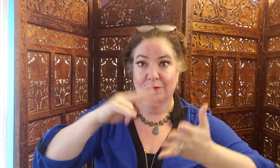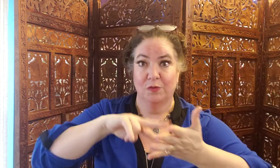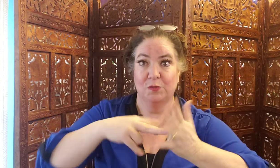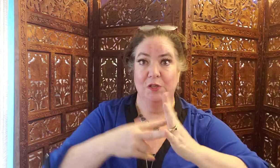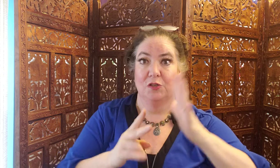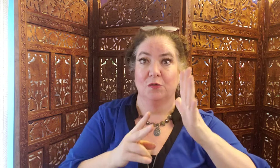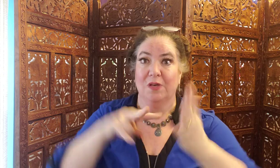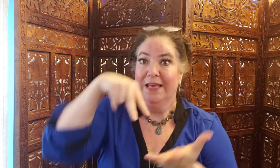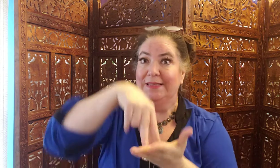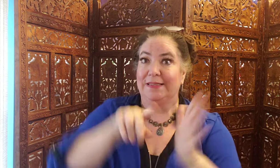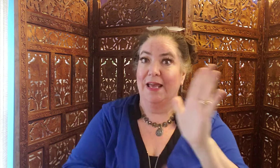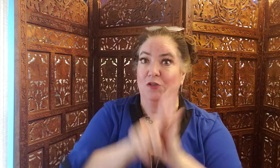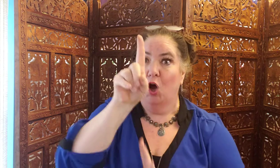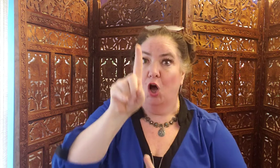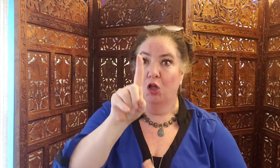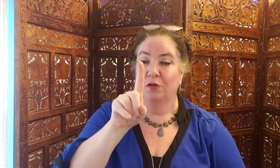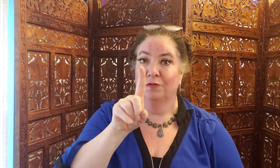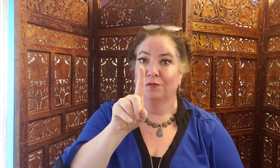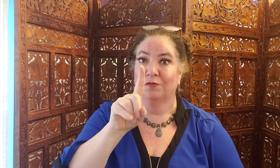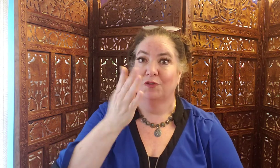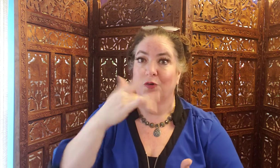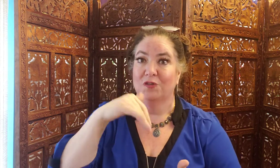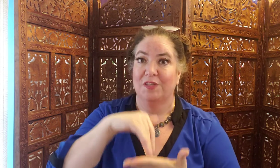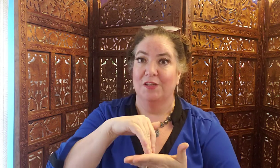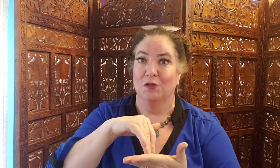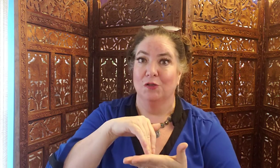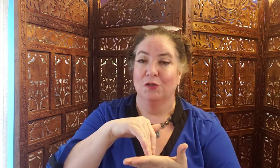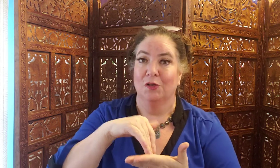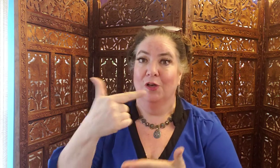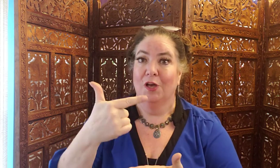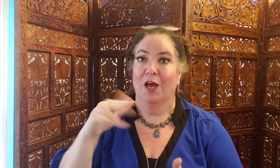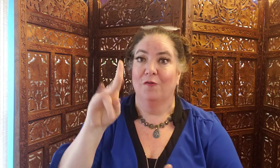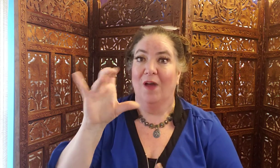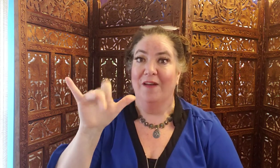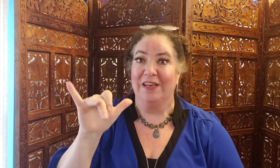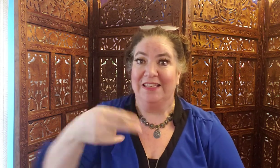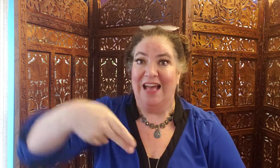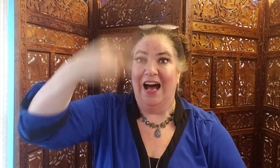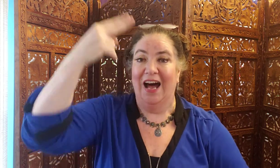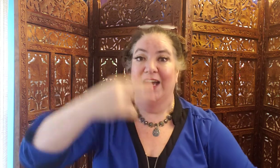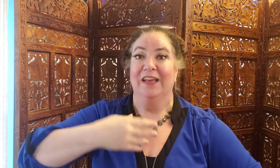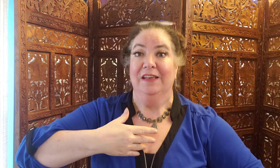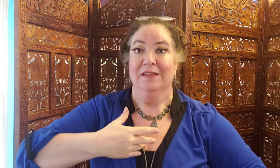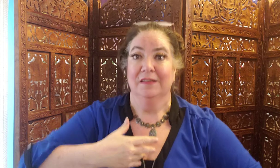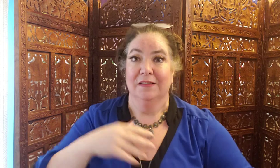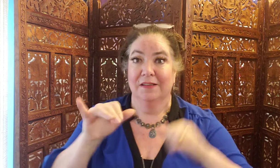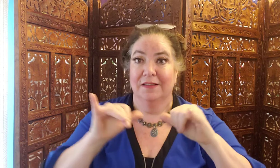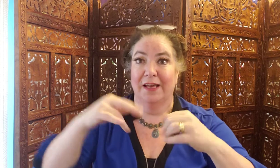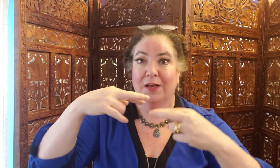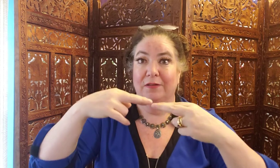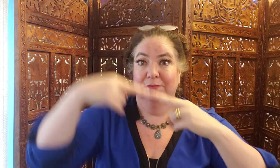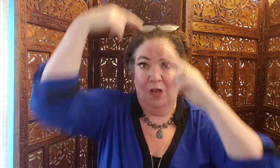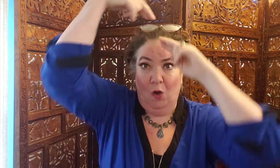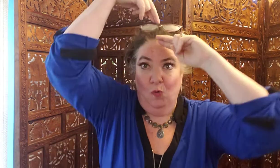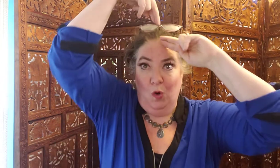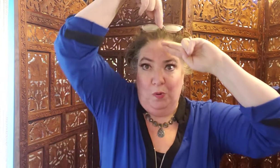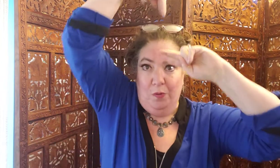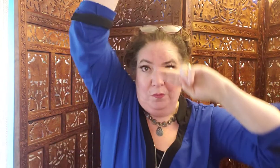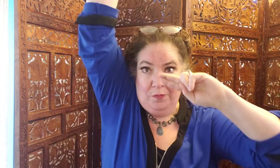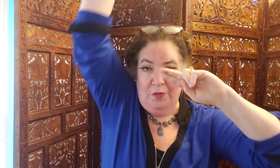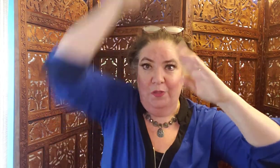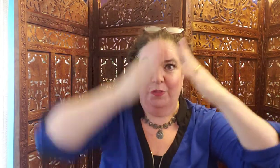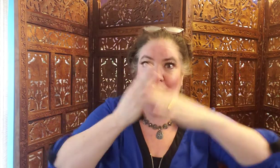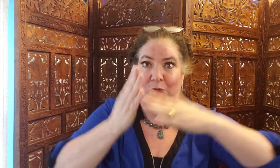Which means you stand tall so your center of gravity is high - like a rope through the